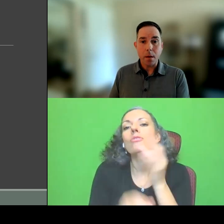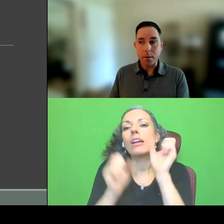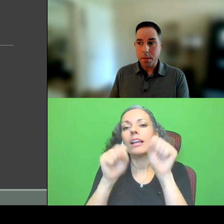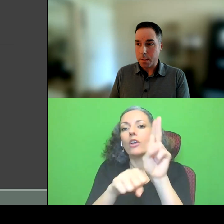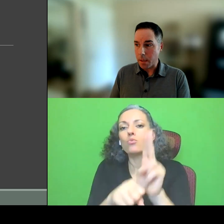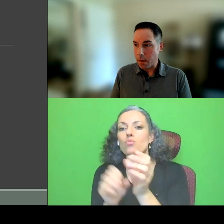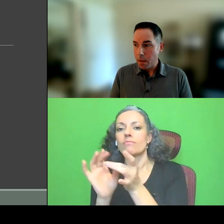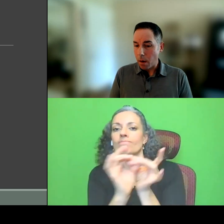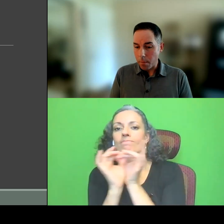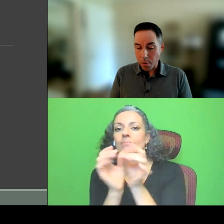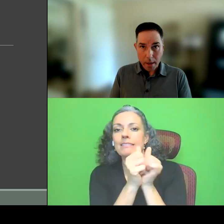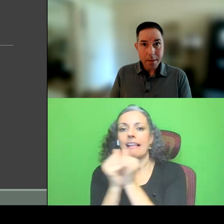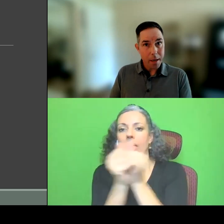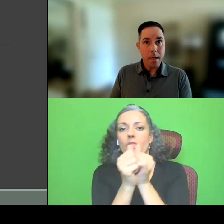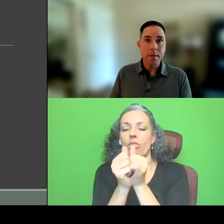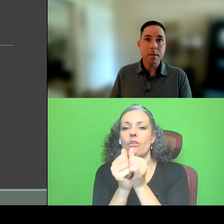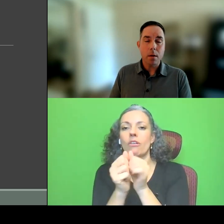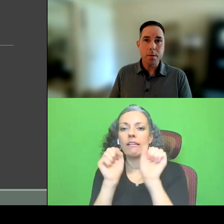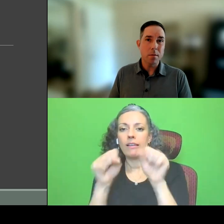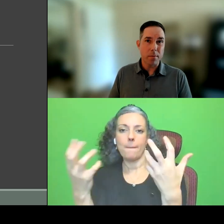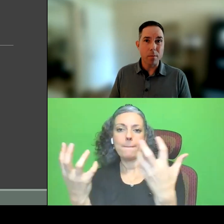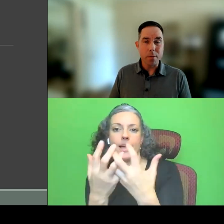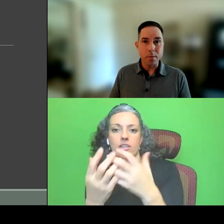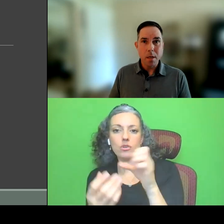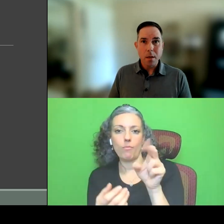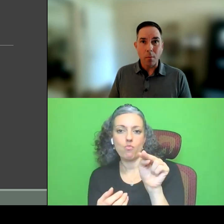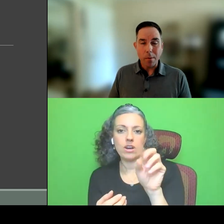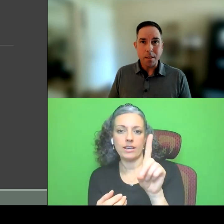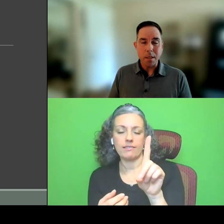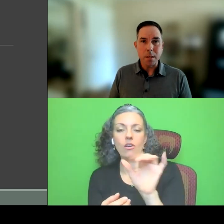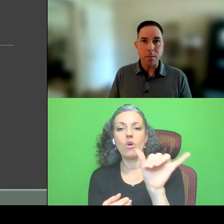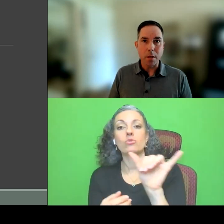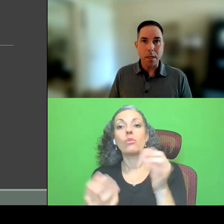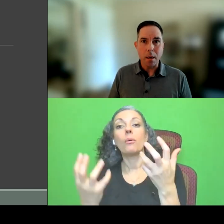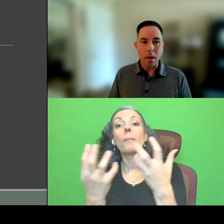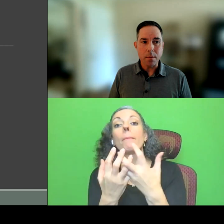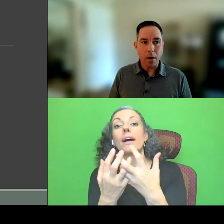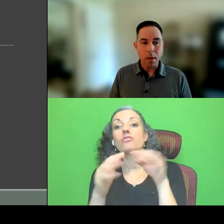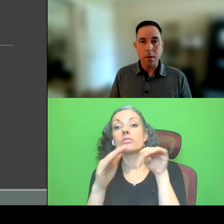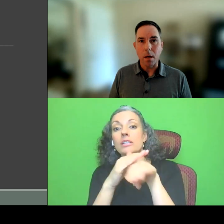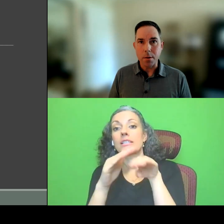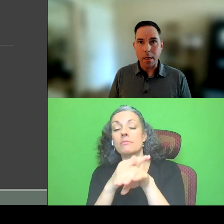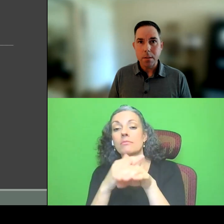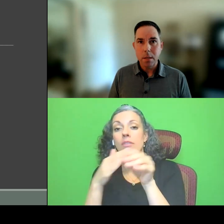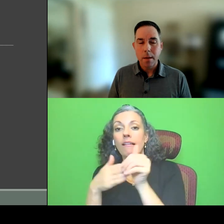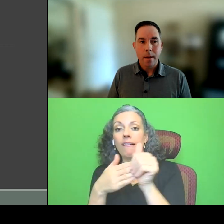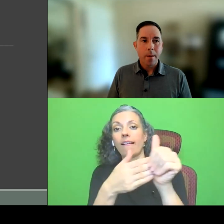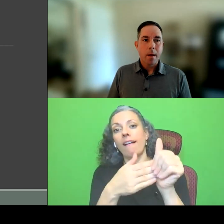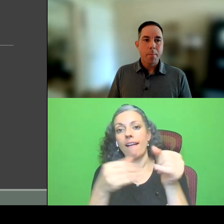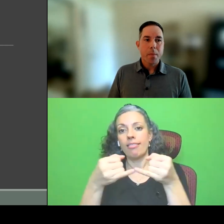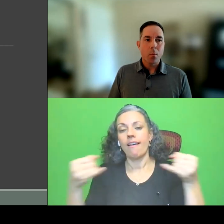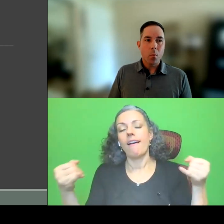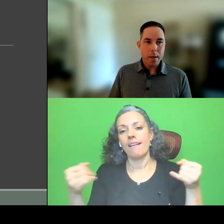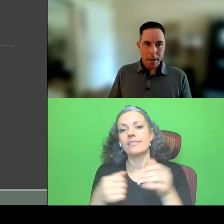that stay on brand and also conform to Web Content Accessibility Guidelines about color contrast.